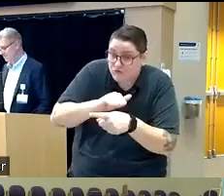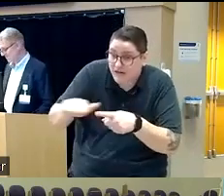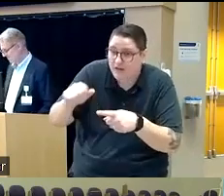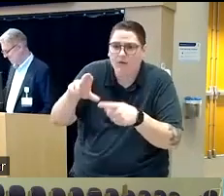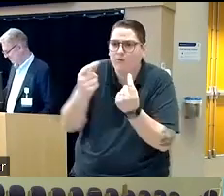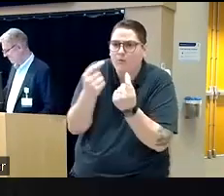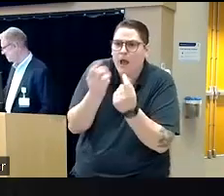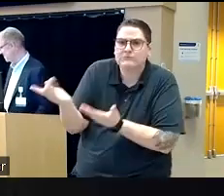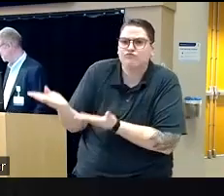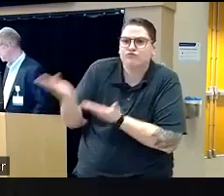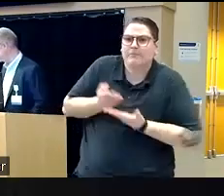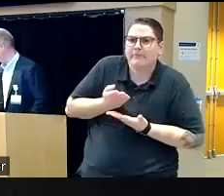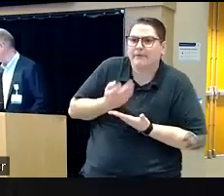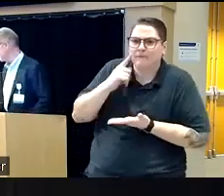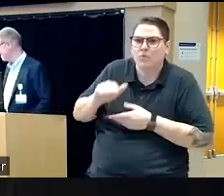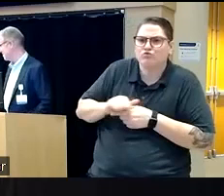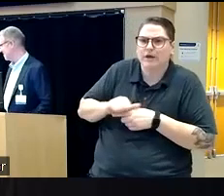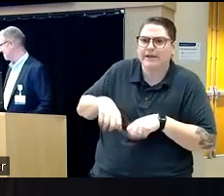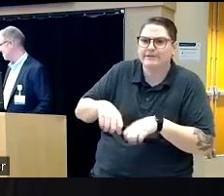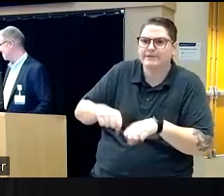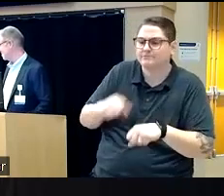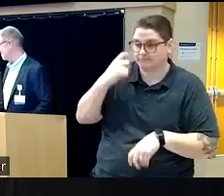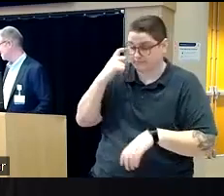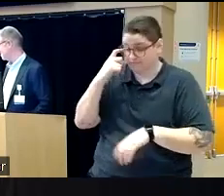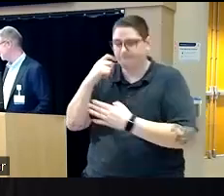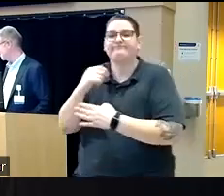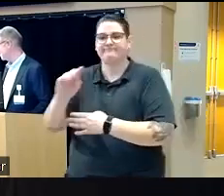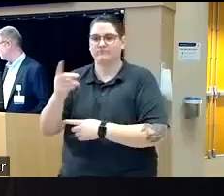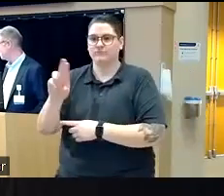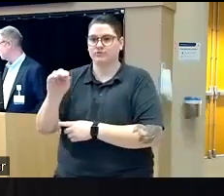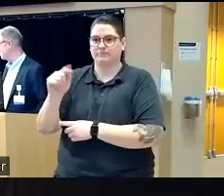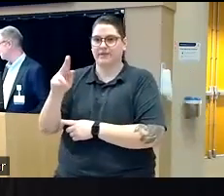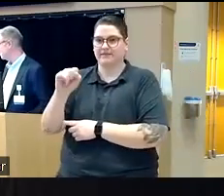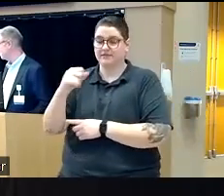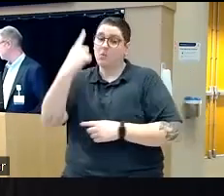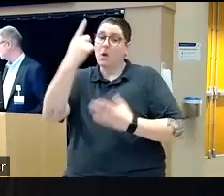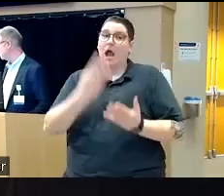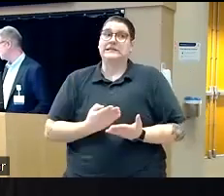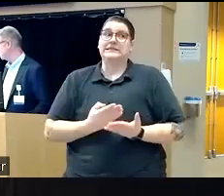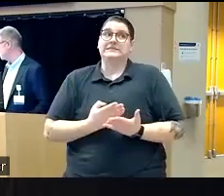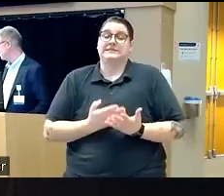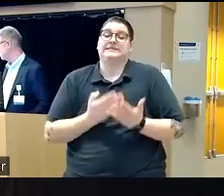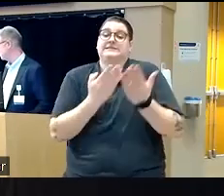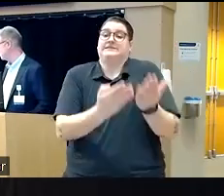so um a wonderful resource well there are a few that you can consider and I know that